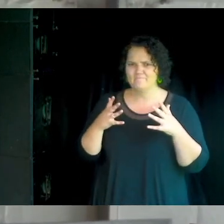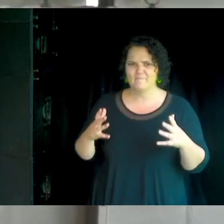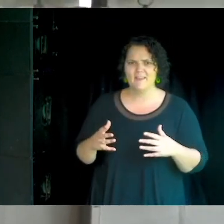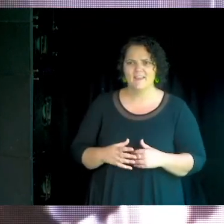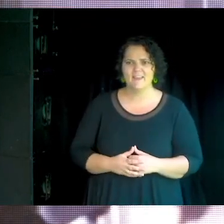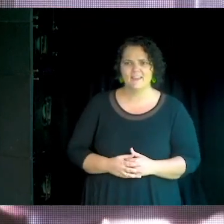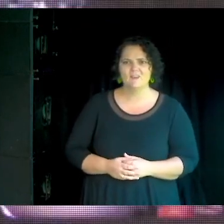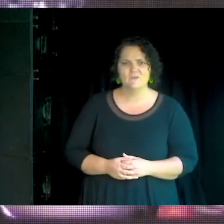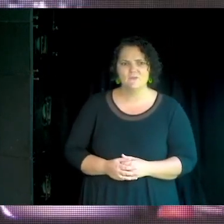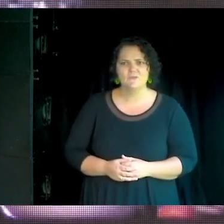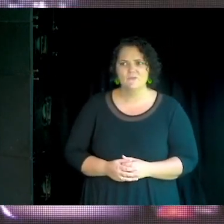so that will be shared between two of us